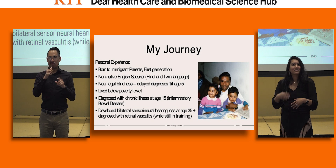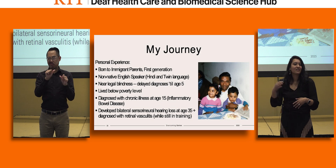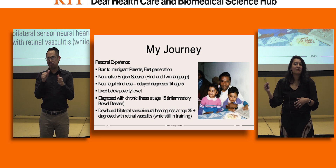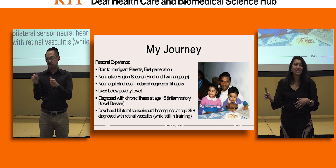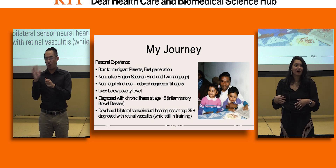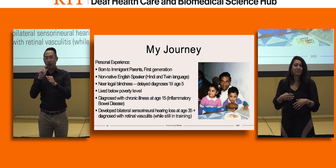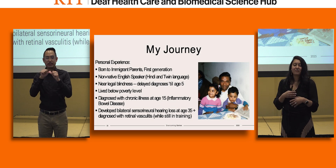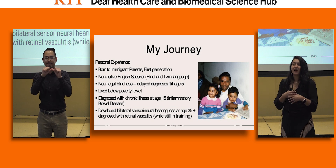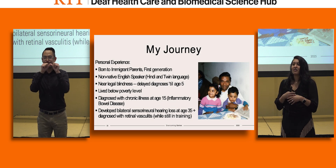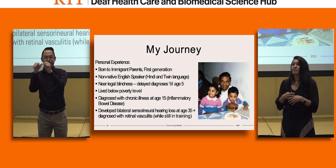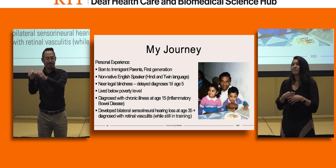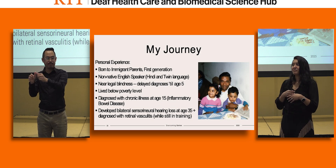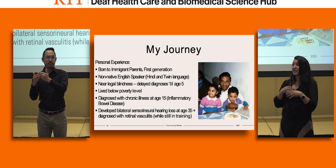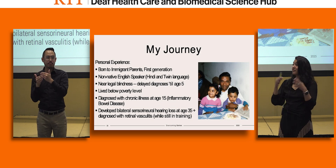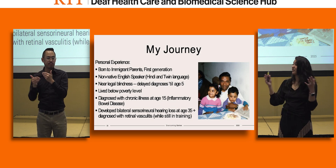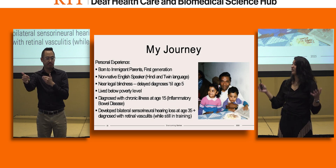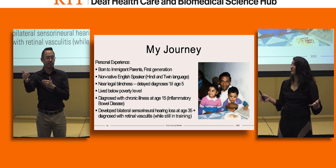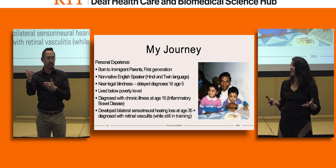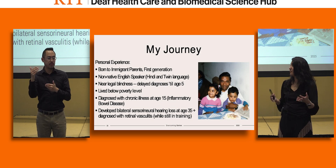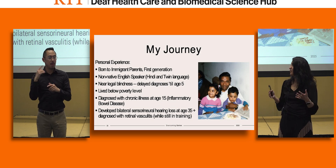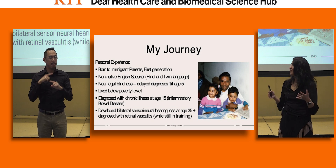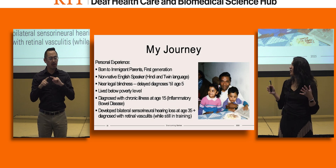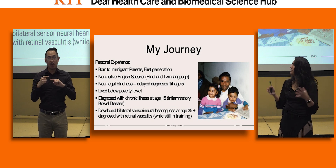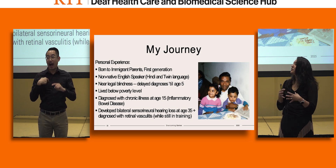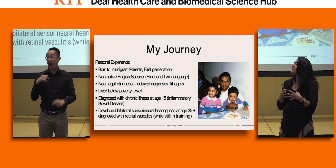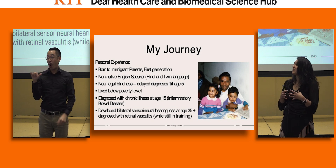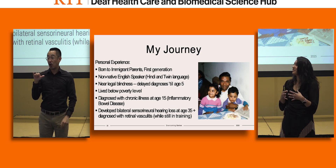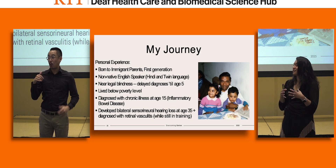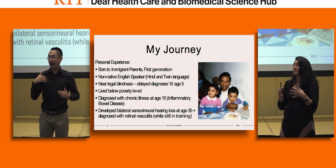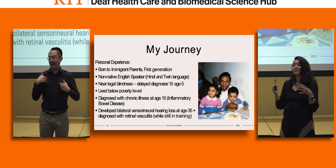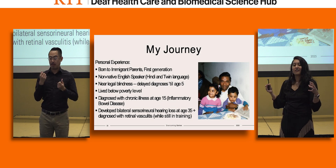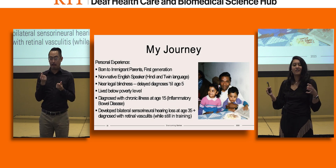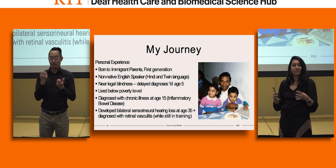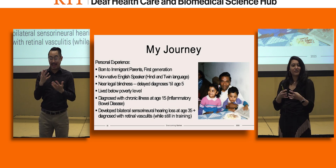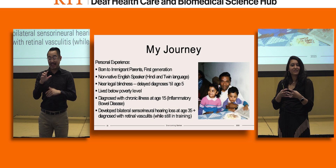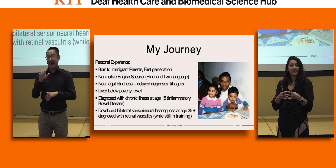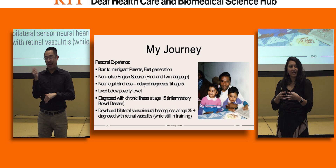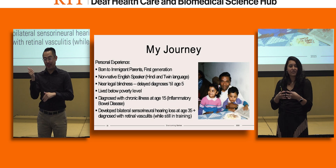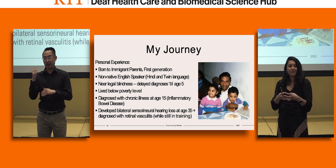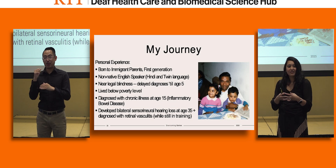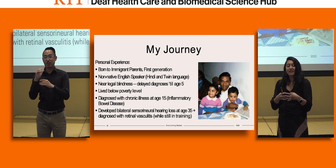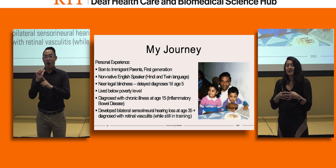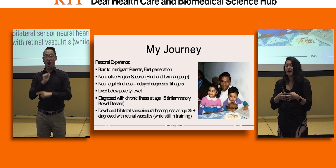and at the same time, because there are several autoimmune conditions that kind of run together,